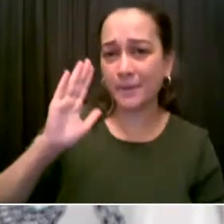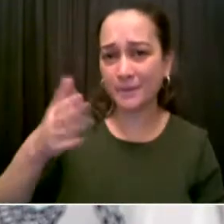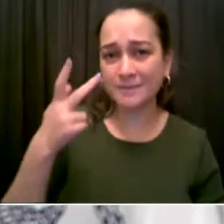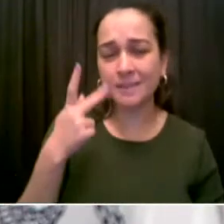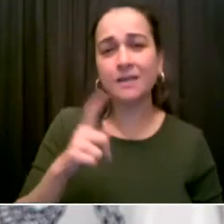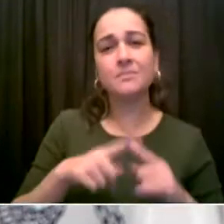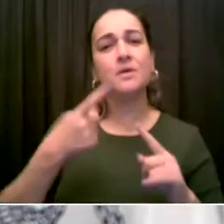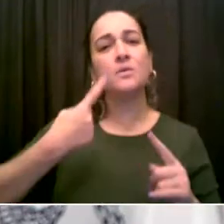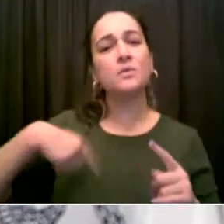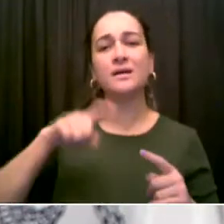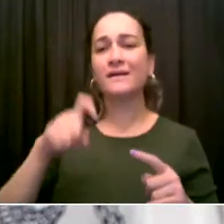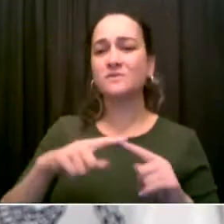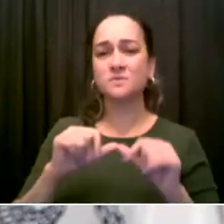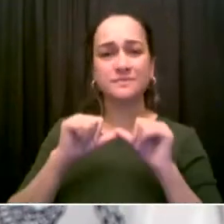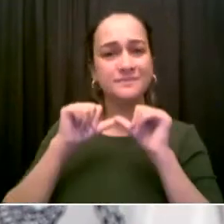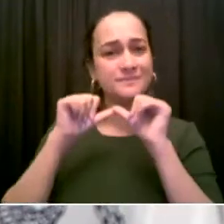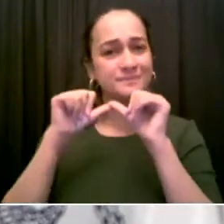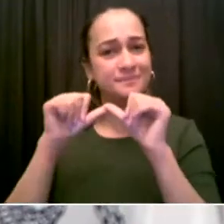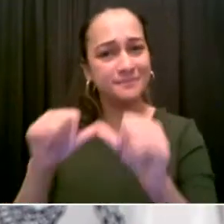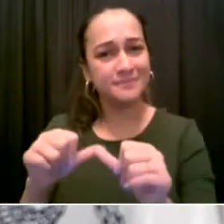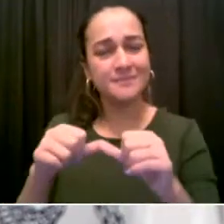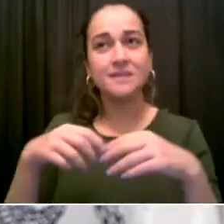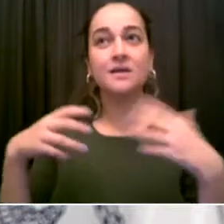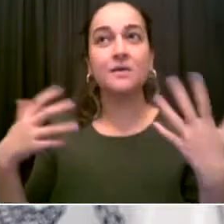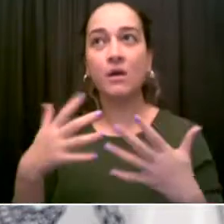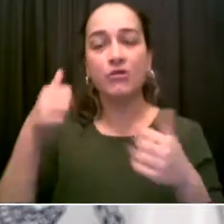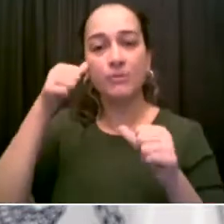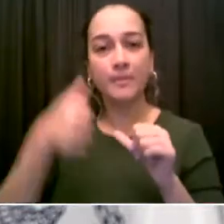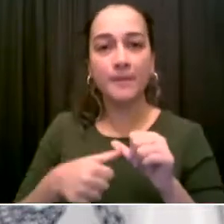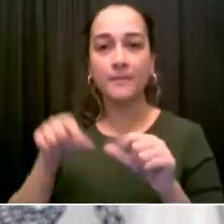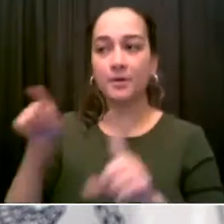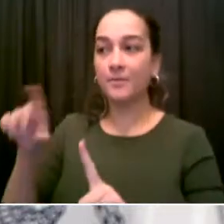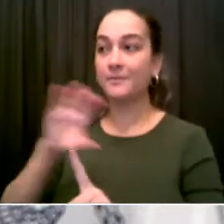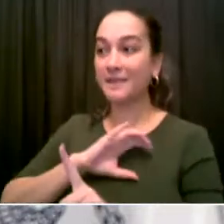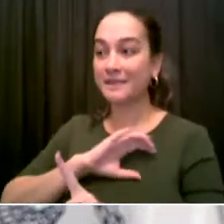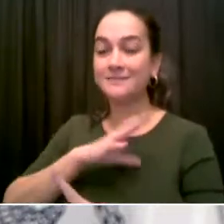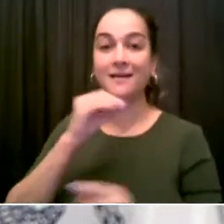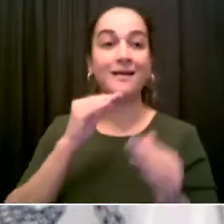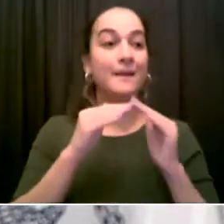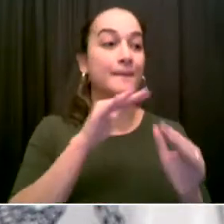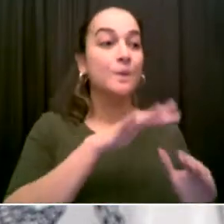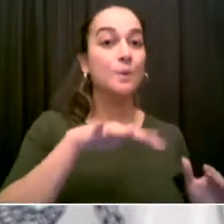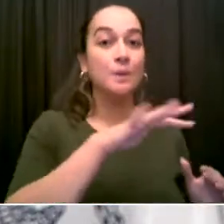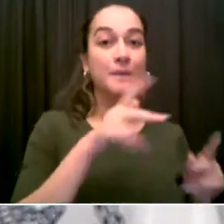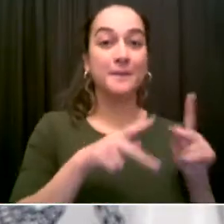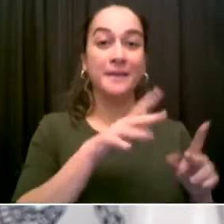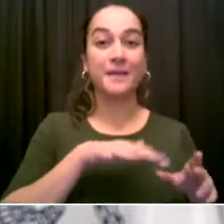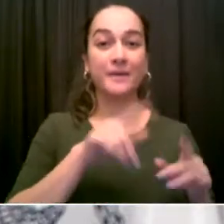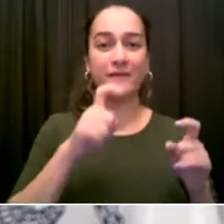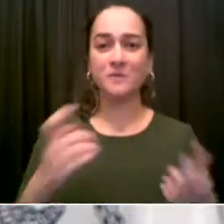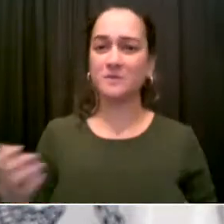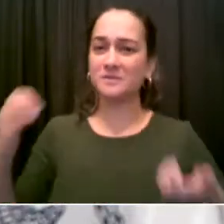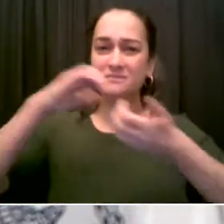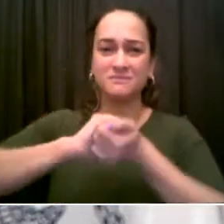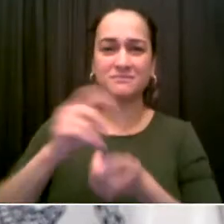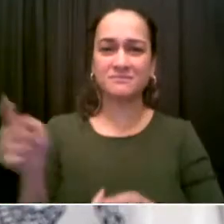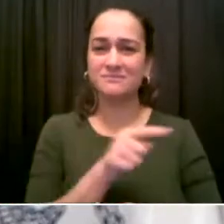PUBLIC SAFETY AND THAT'S WHY E WHVEA THE LARGEST NYPD INFLUENCE IN THE SUBWAYS IN OVER 25 YEARS. THAT WILL HAVE IMPACT WITH TIME. BUT WE NEED TO KEEP THE BOND BETWEEN THE POLIE CAND THE